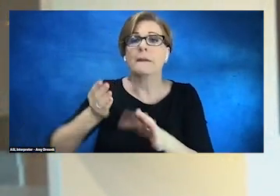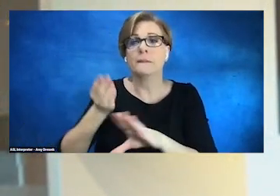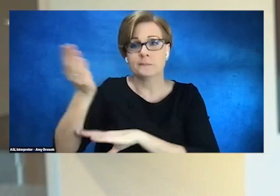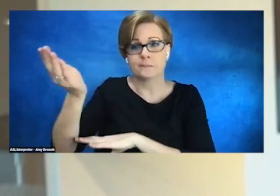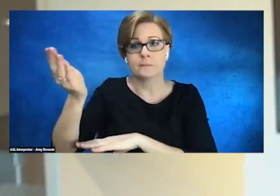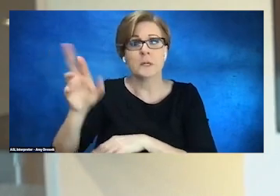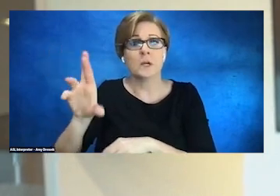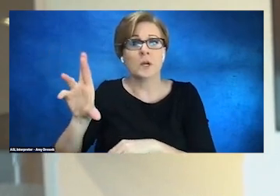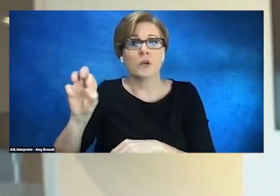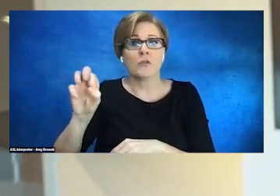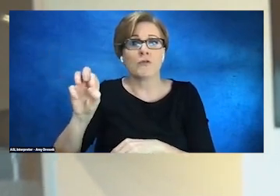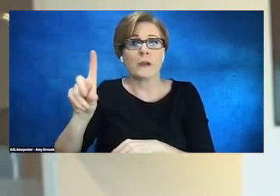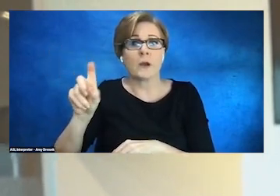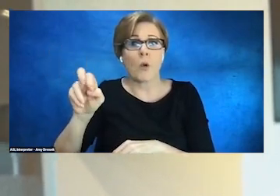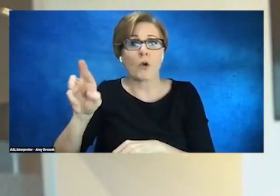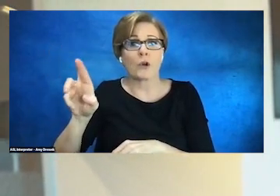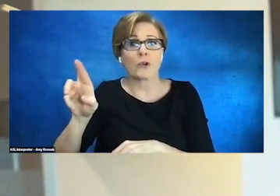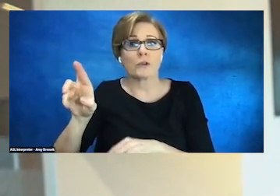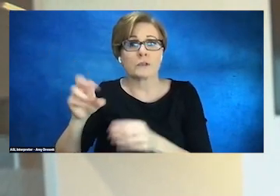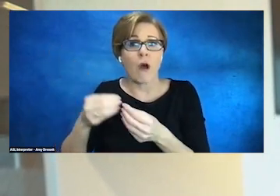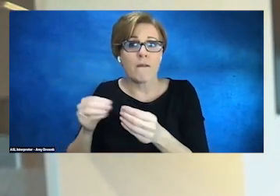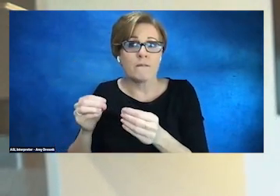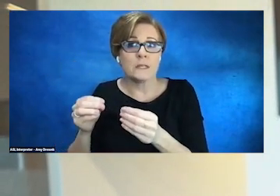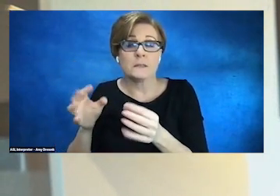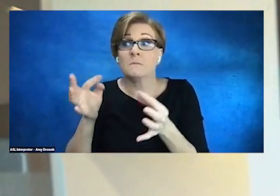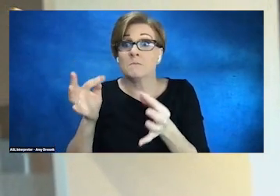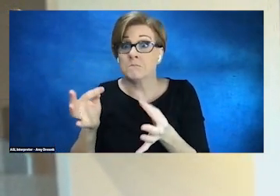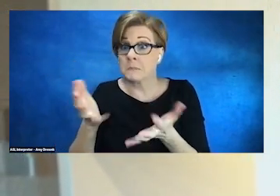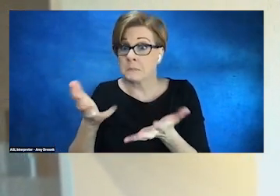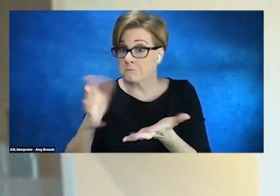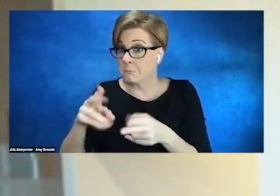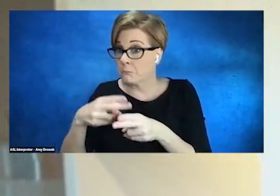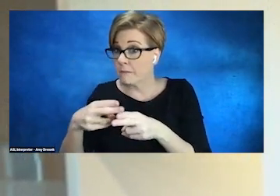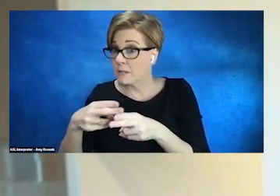sign that and then that would go to the Recorder's Office to be researched to be determined if that